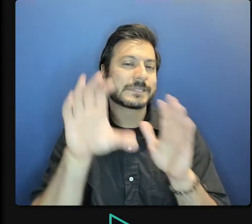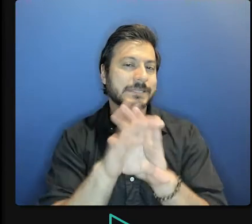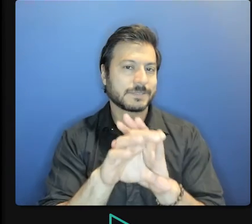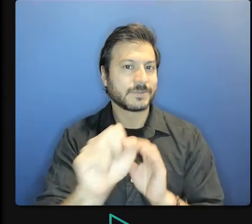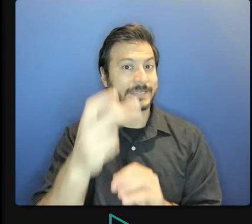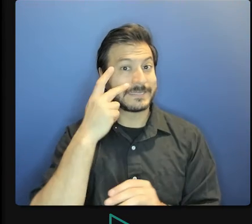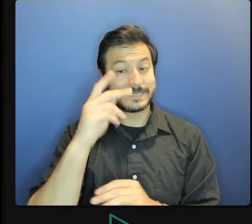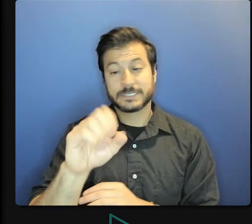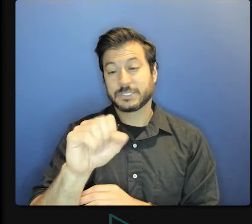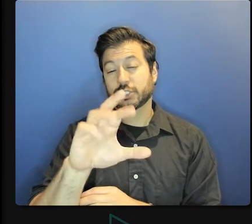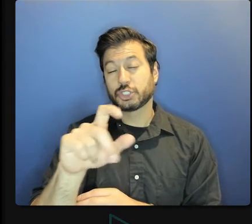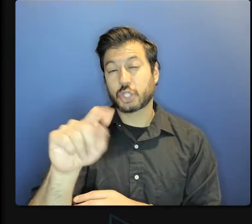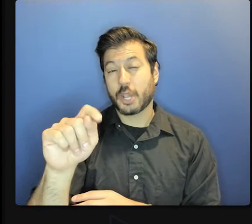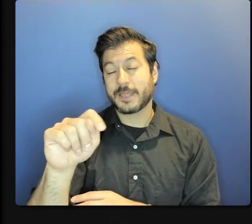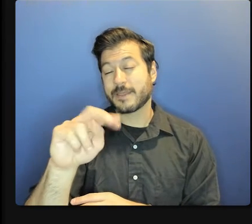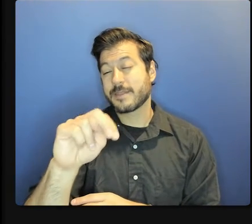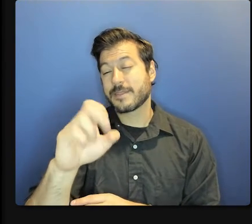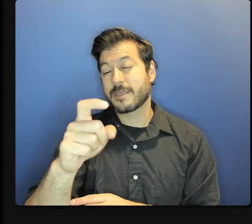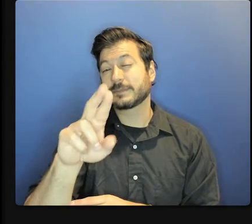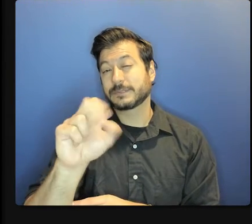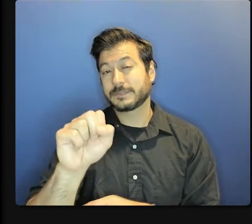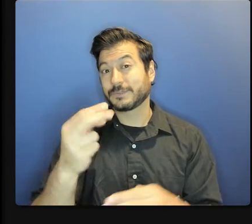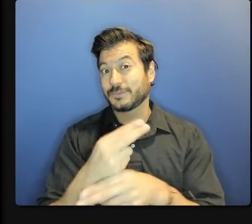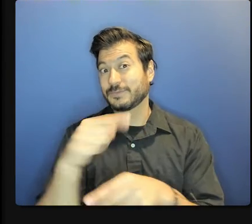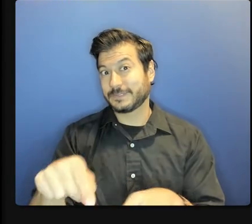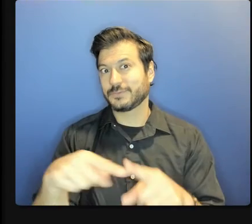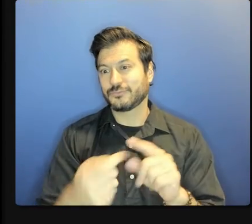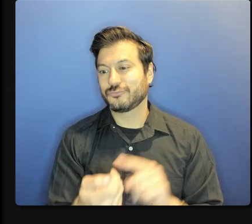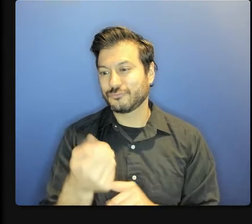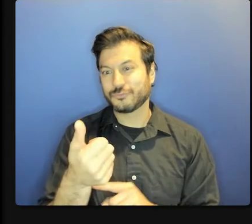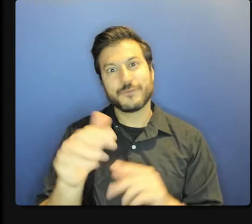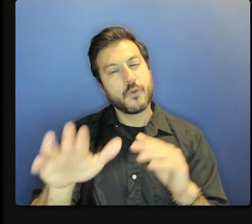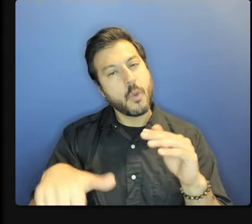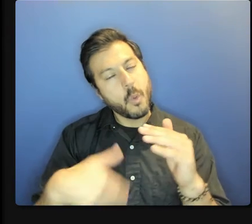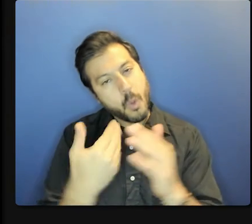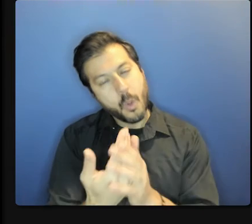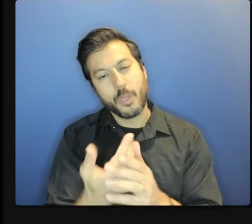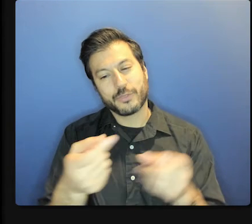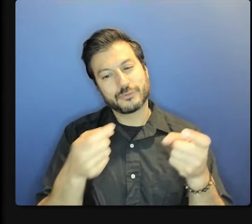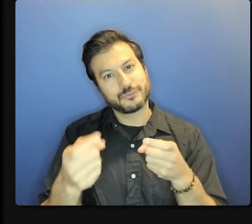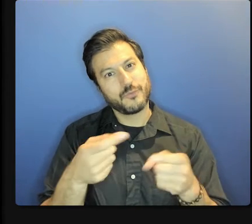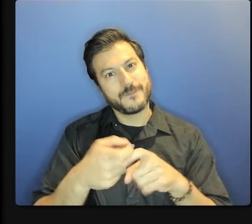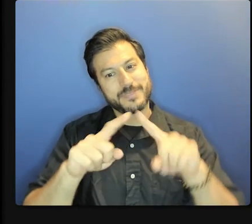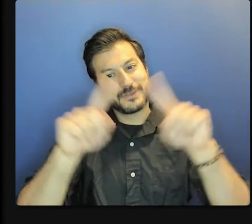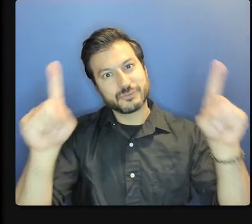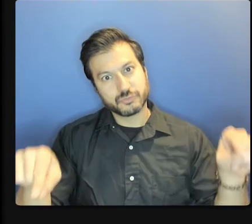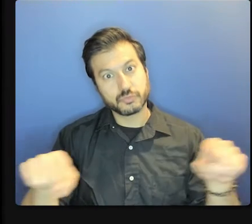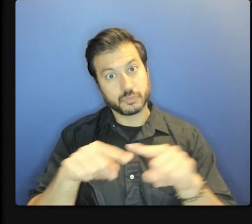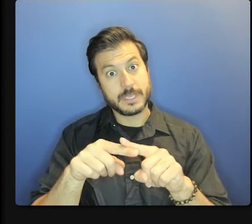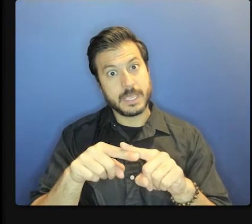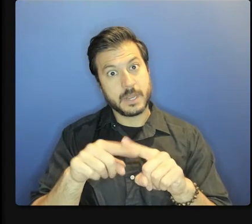Here, you can see how Scarlet Nexus uses this capability to remove almost all of the controls from the screen